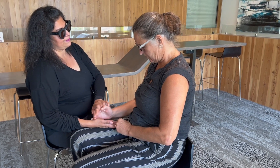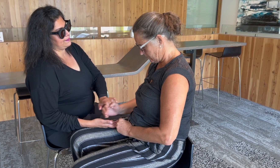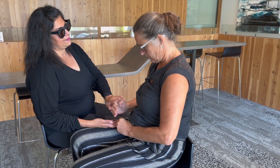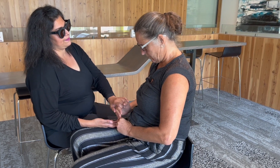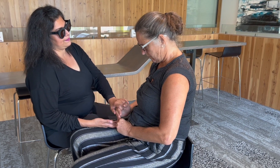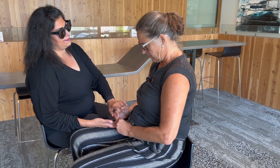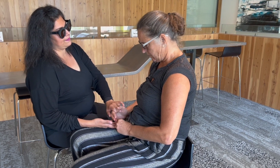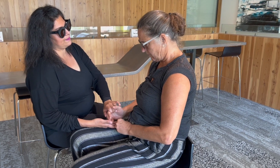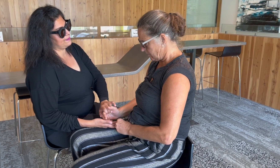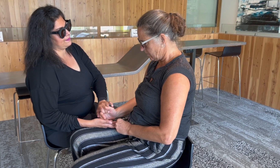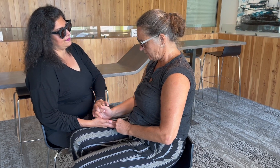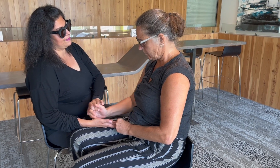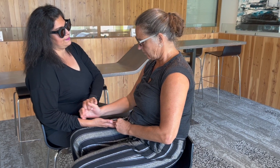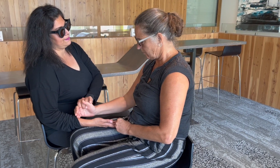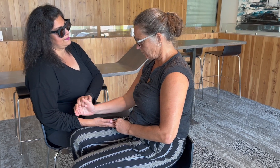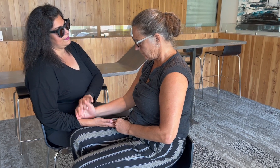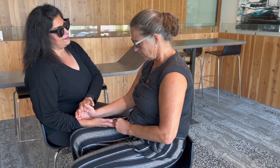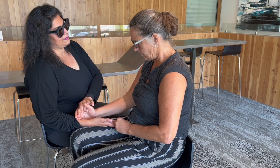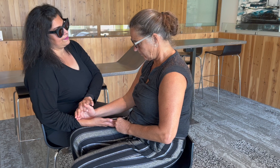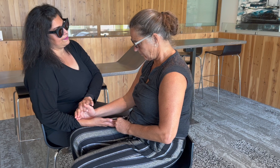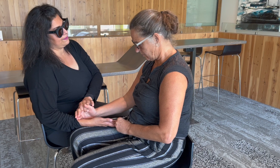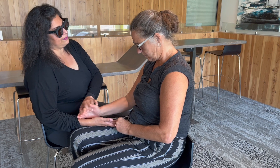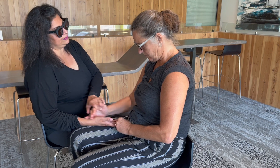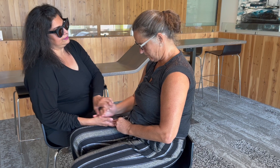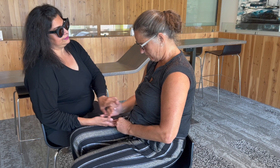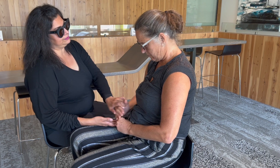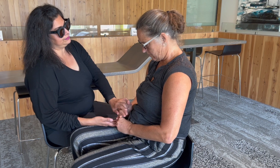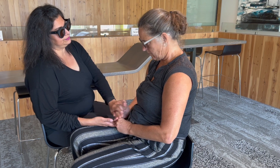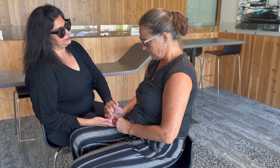A person might choose to use one or the other for their own reasons.